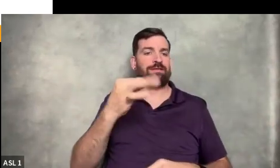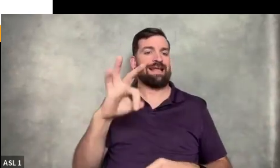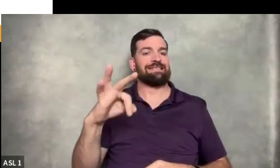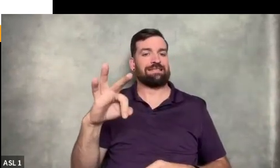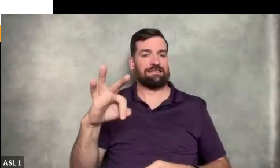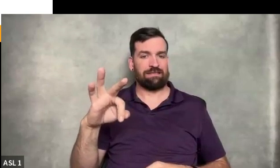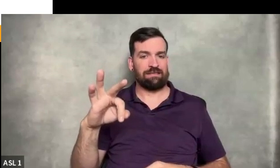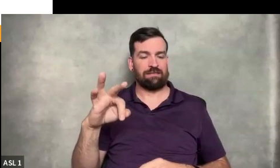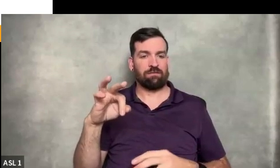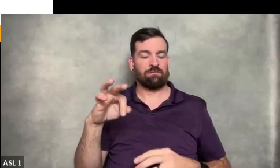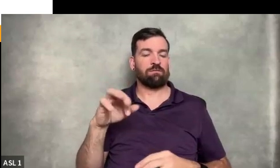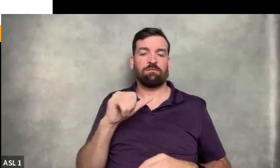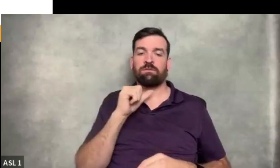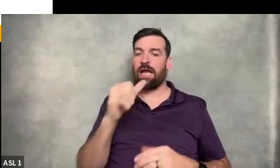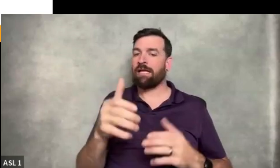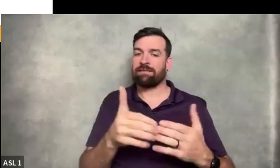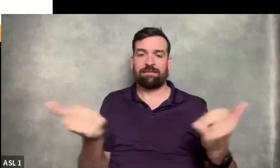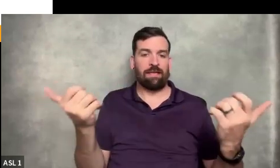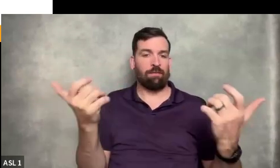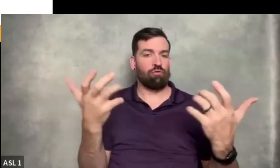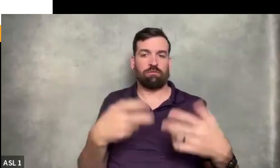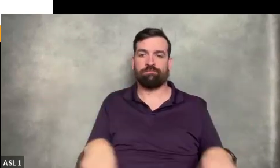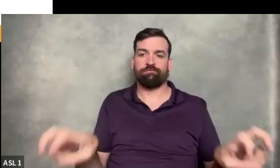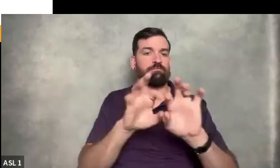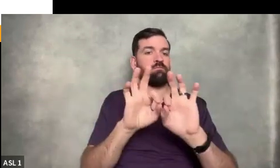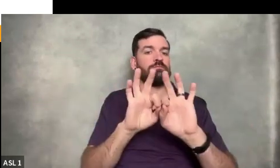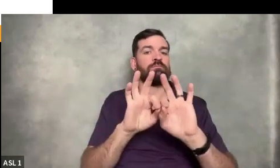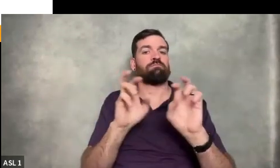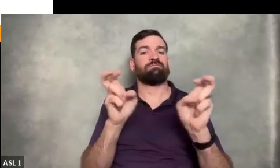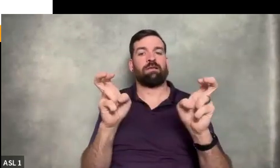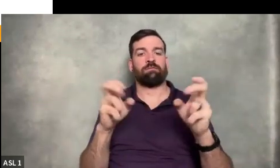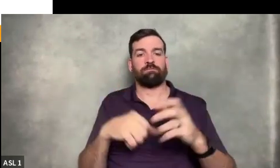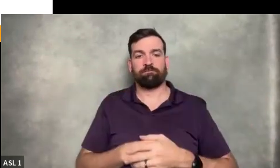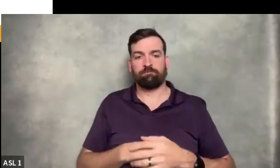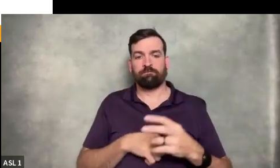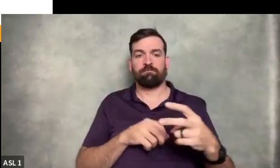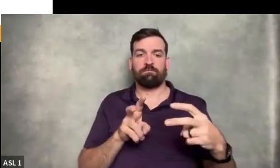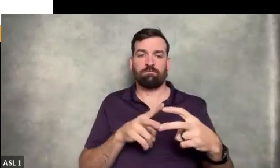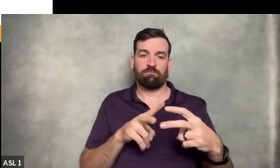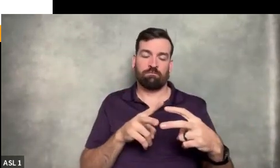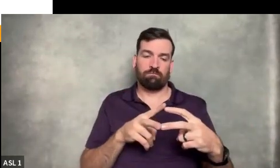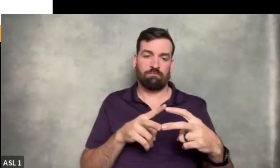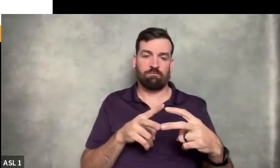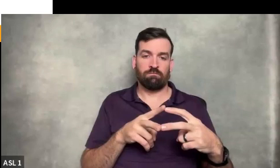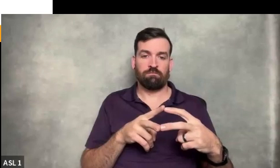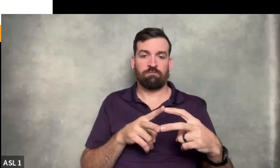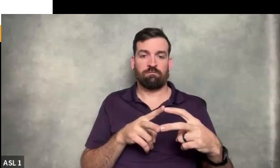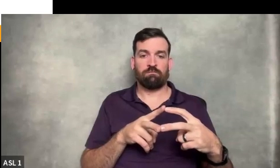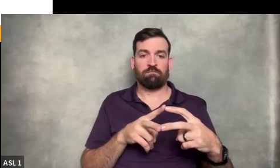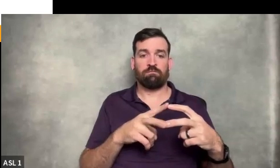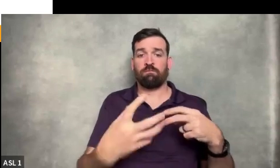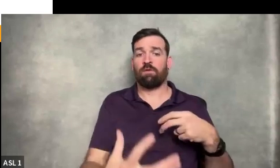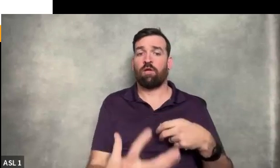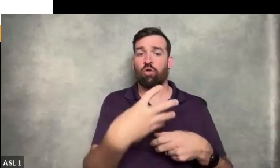which is not a separate key topic area in the new guidance. These include: incorporating innovative